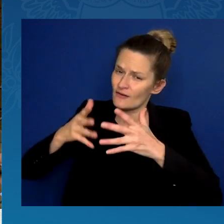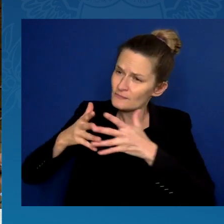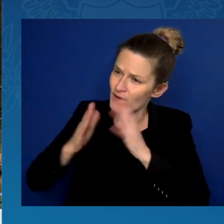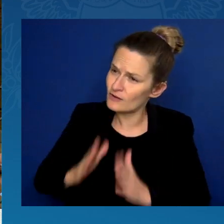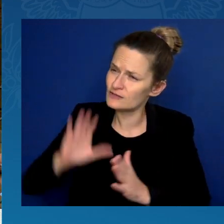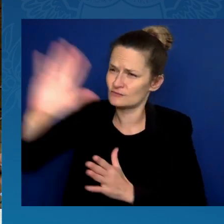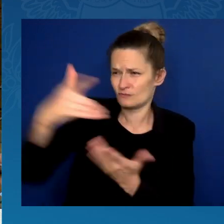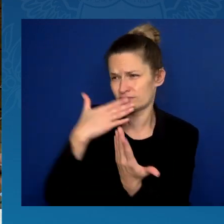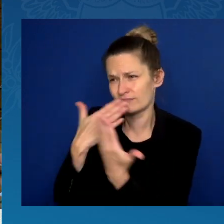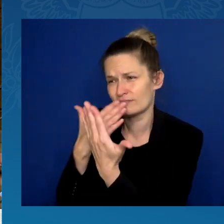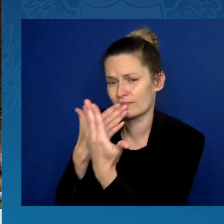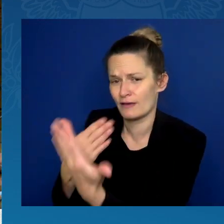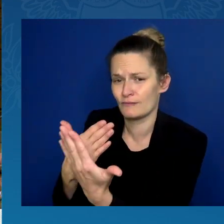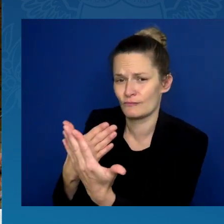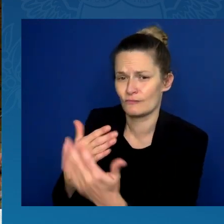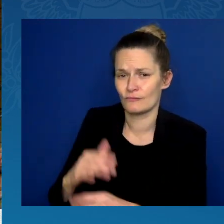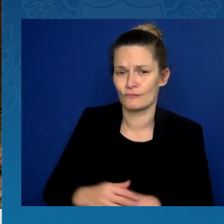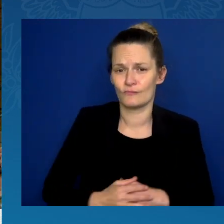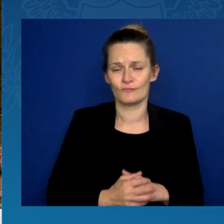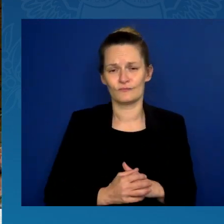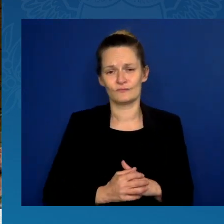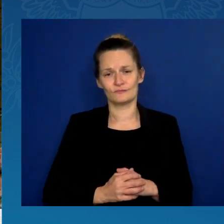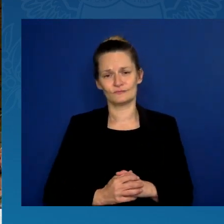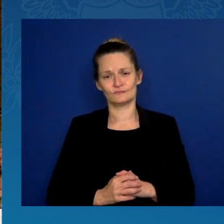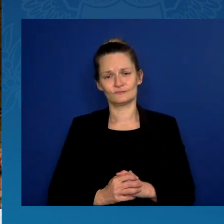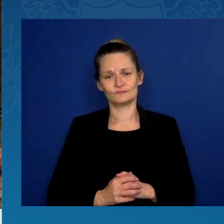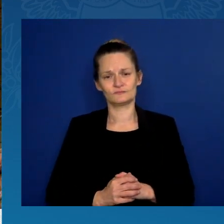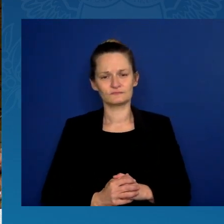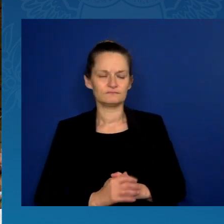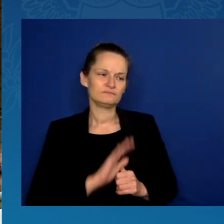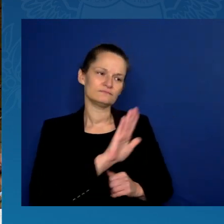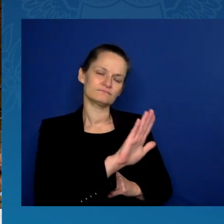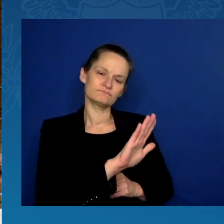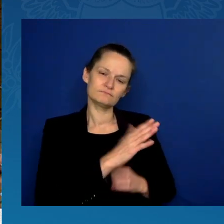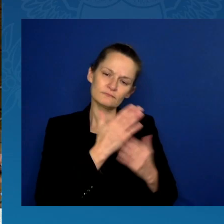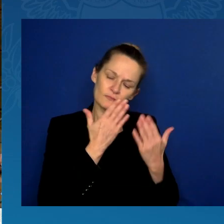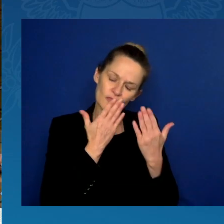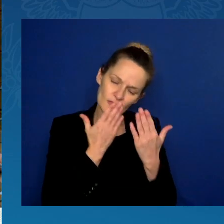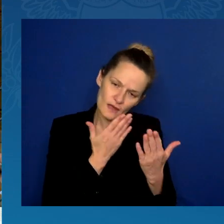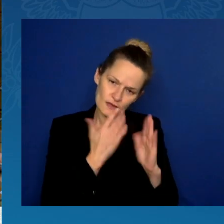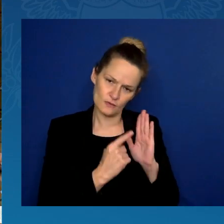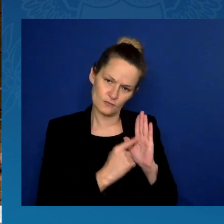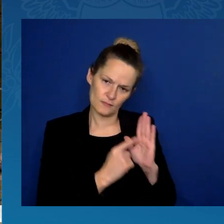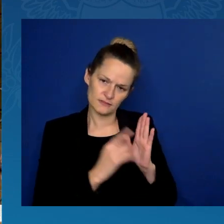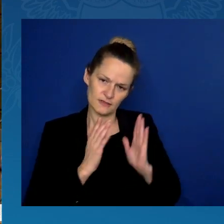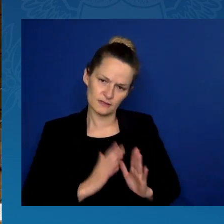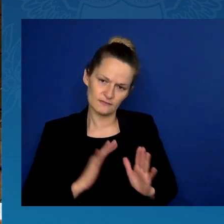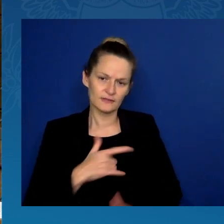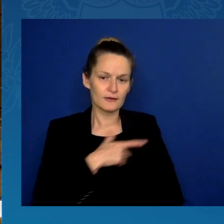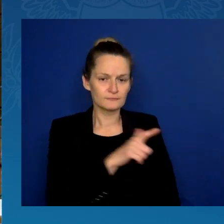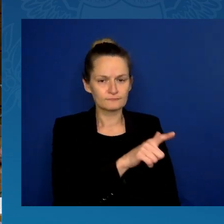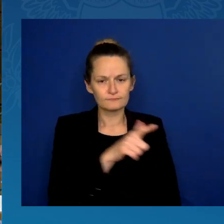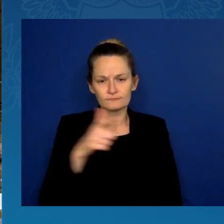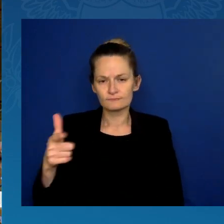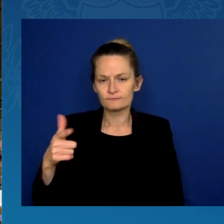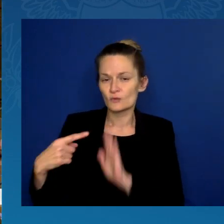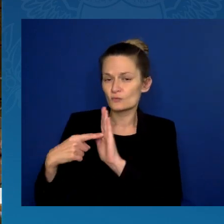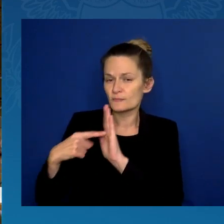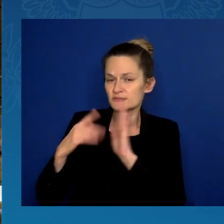Julie Rodriguez: Thank you, Representative Hinojosa. Next, we'll go to Representative Hernandez from Arizona. Representative Hernandez: Hello and good afternoon.